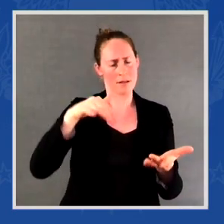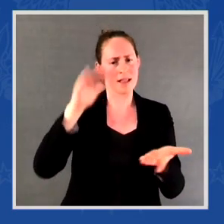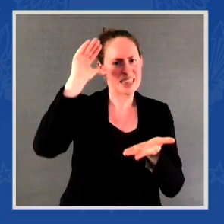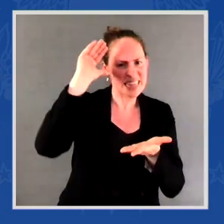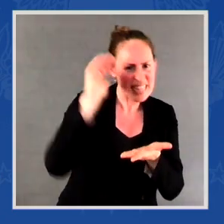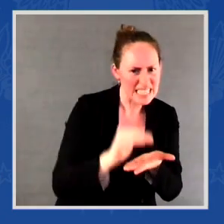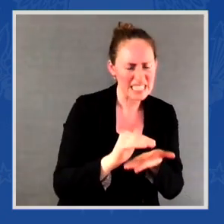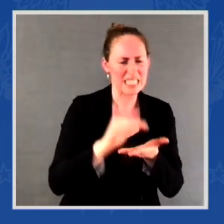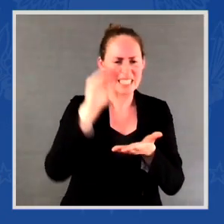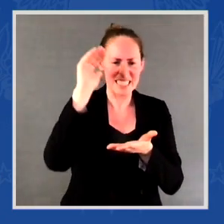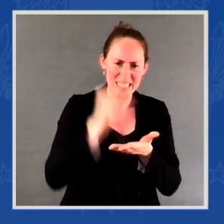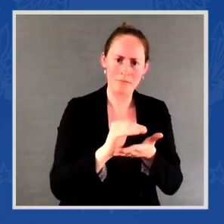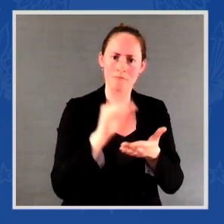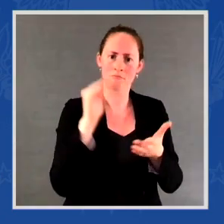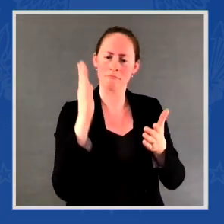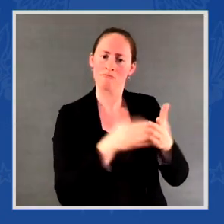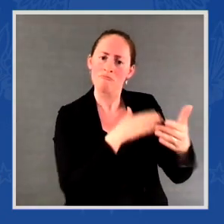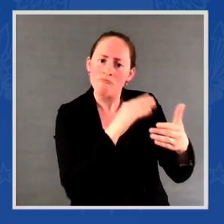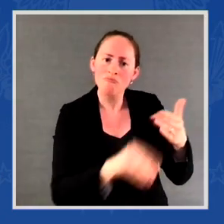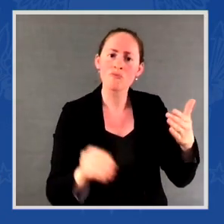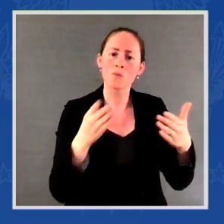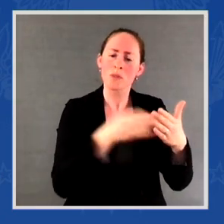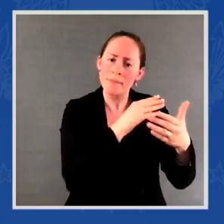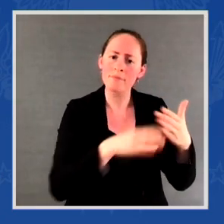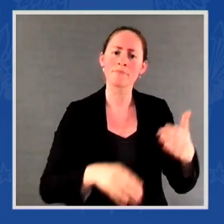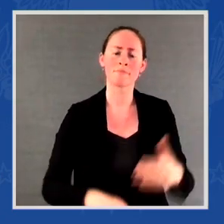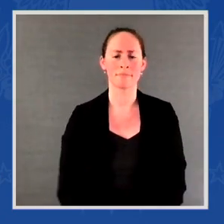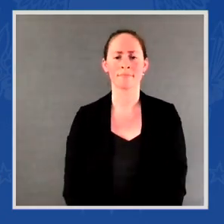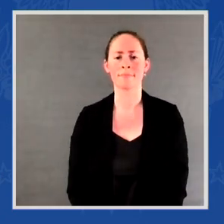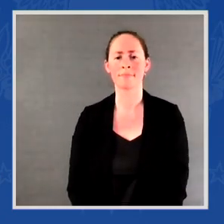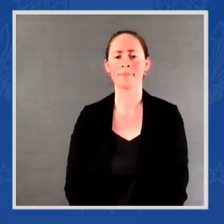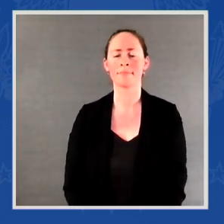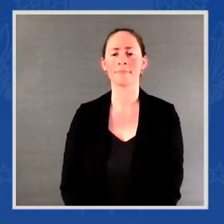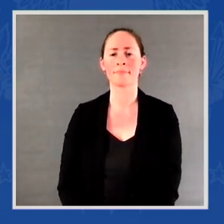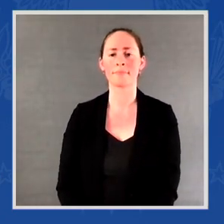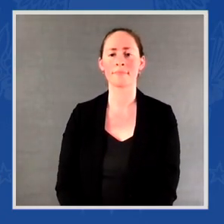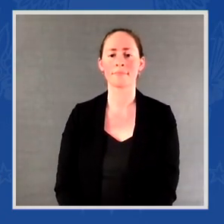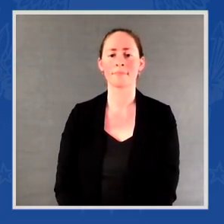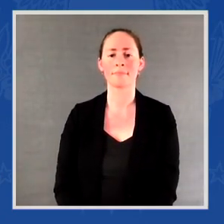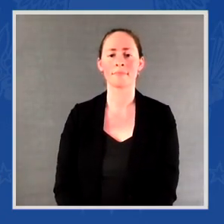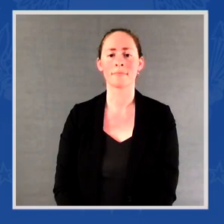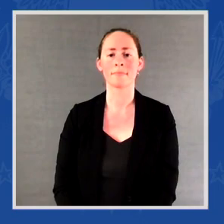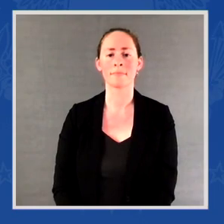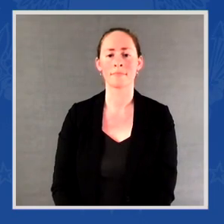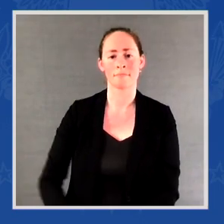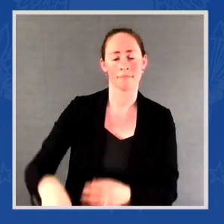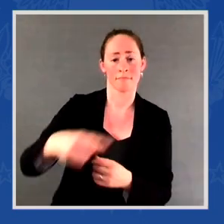Number two, you volunteer than most -- any other generation,